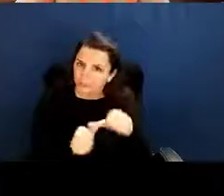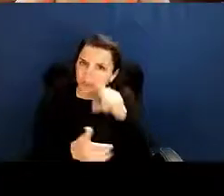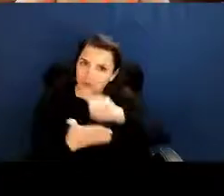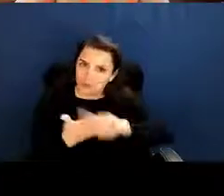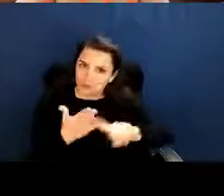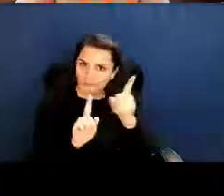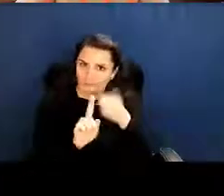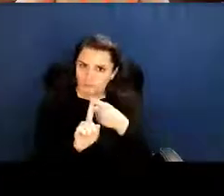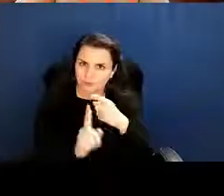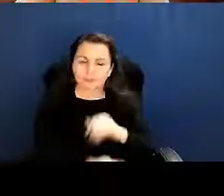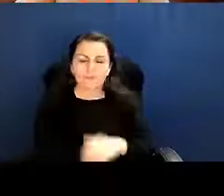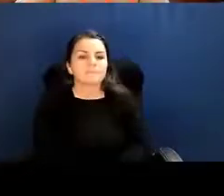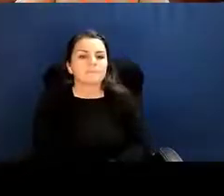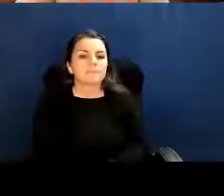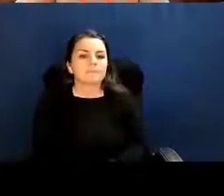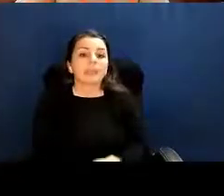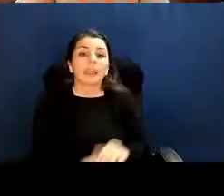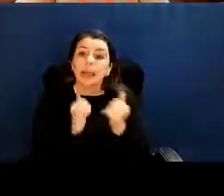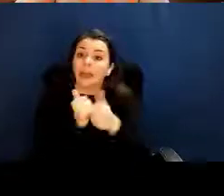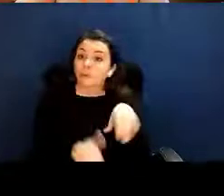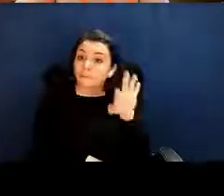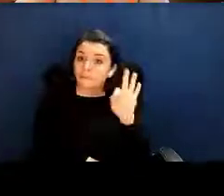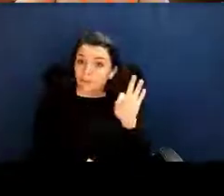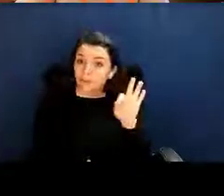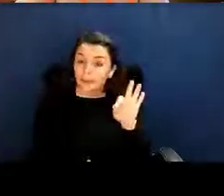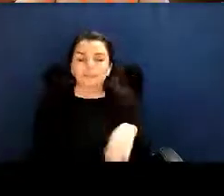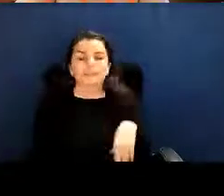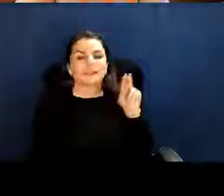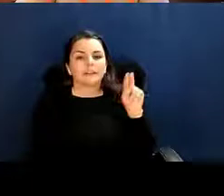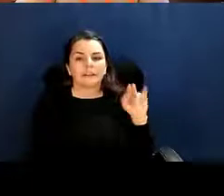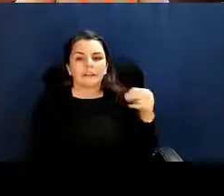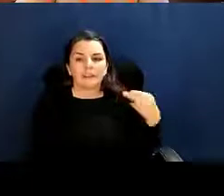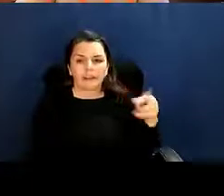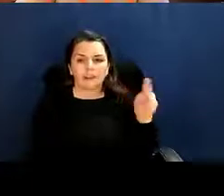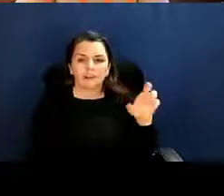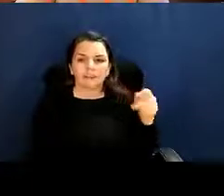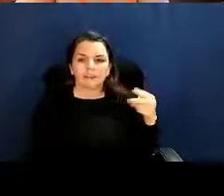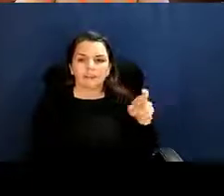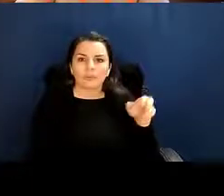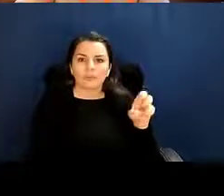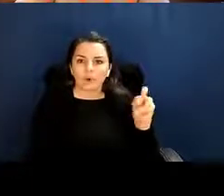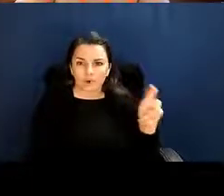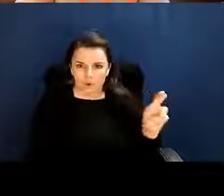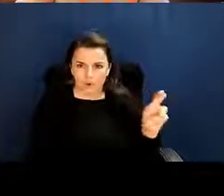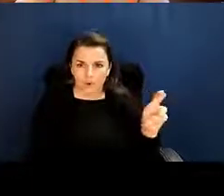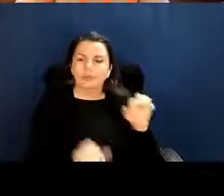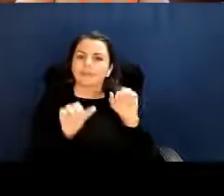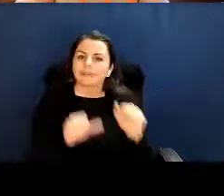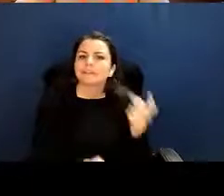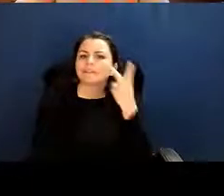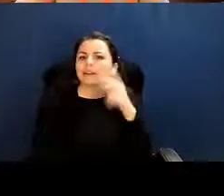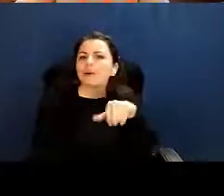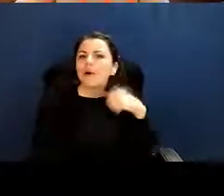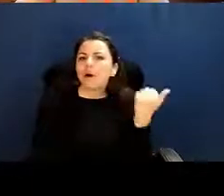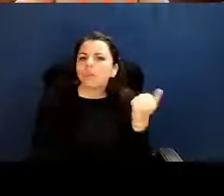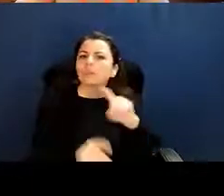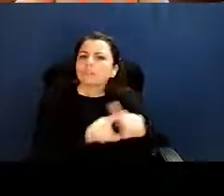One way you can look at this is by searching NIH RePORTER. You can look for other kinds of research like yours